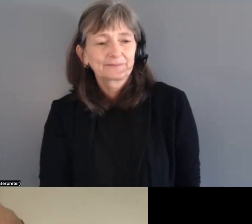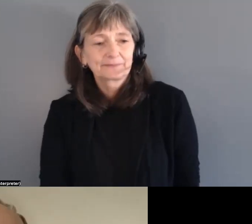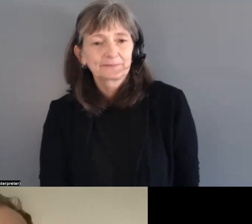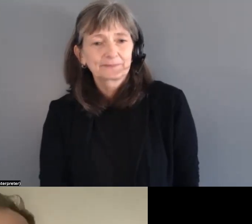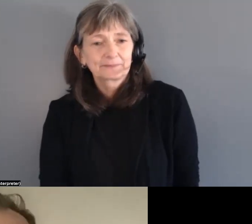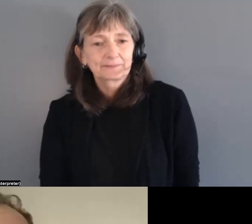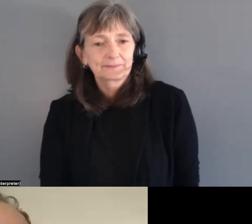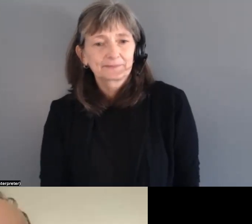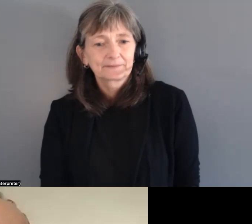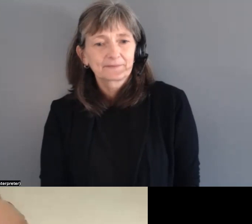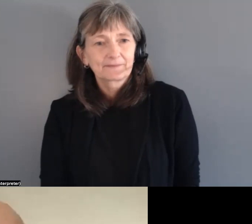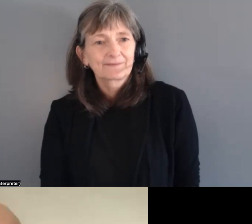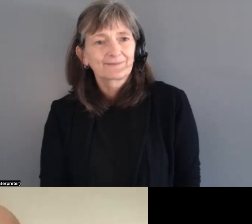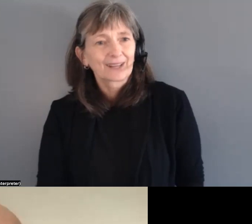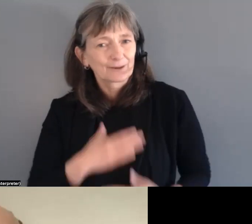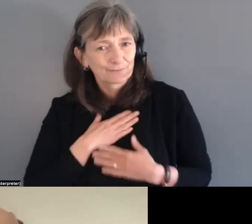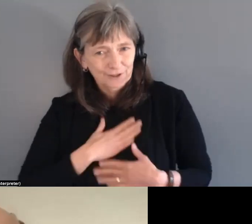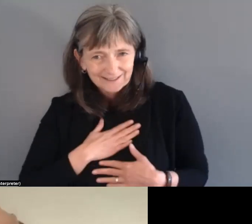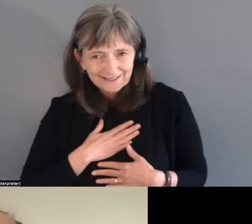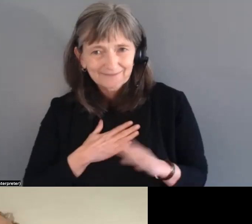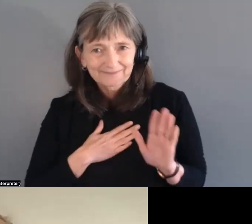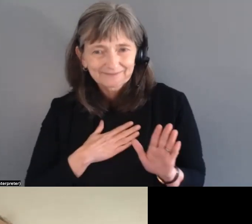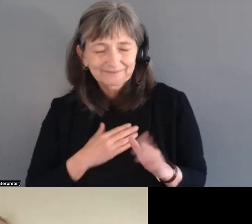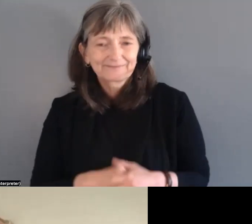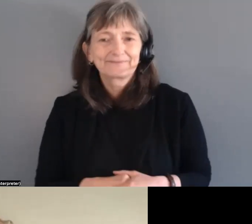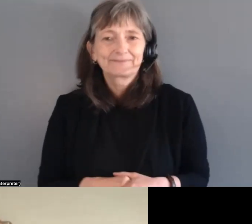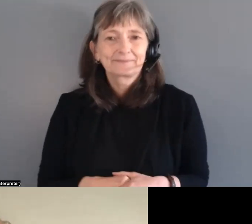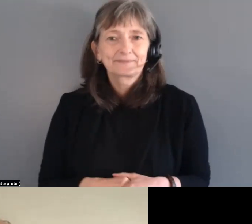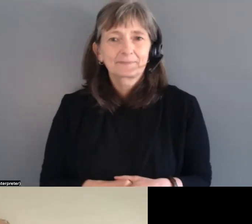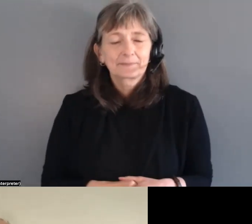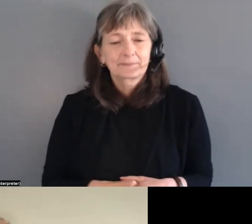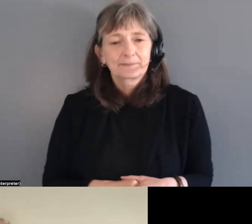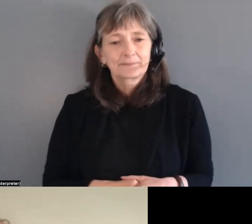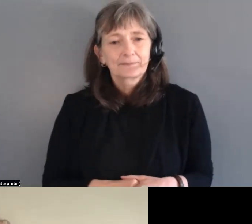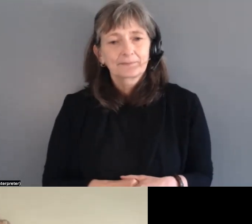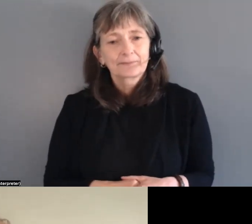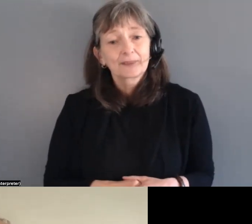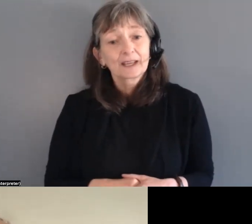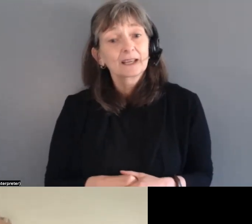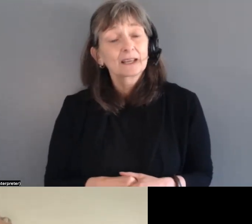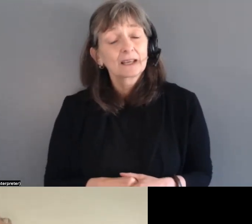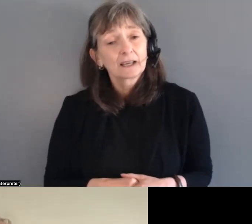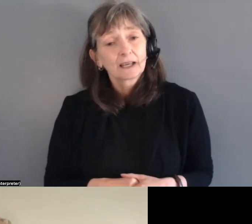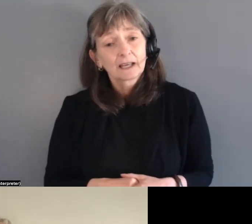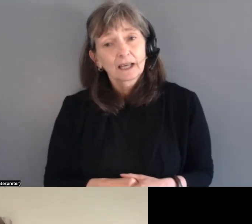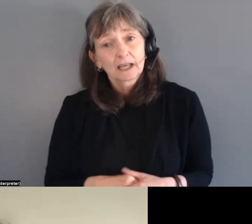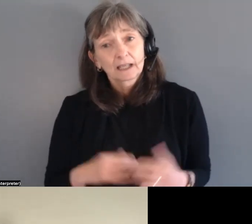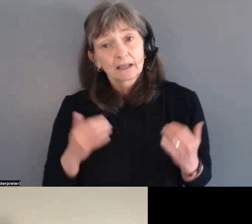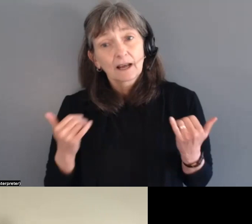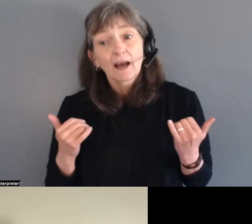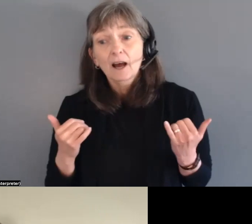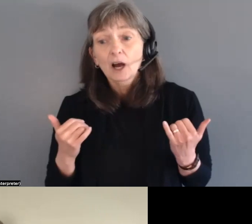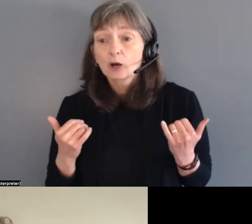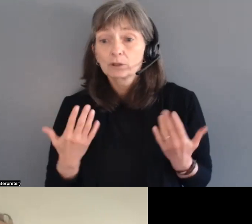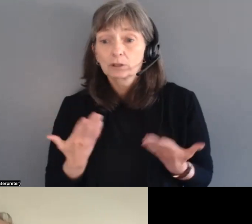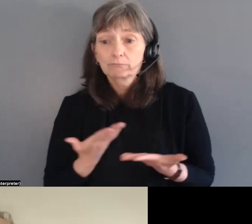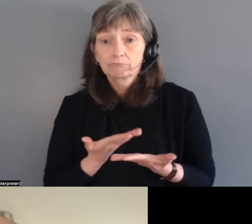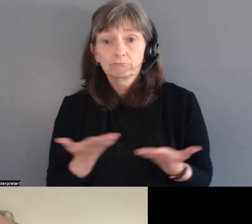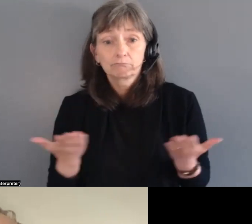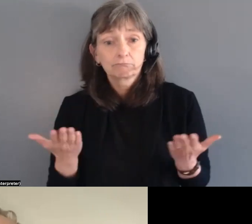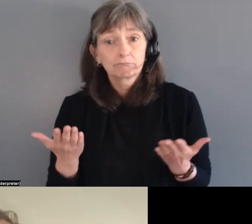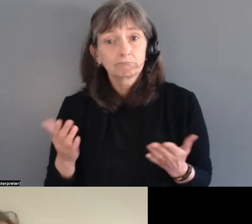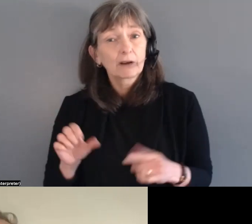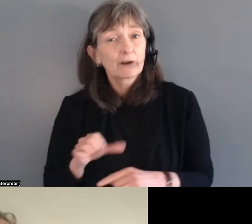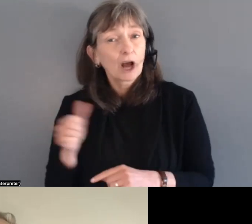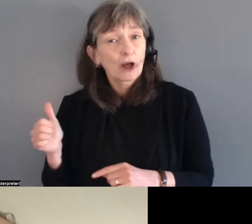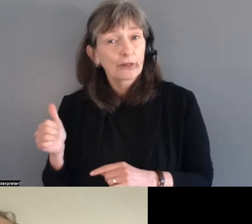Really appreciate it. And I'd like to invite a colleague of mine, Tom Richardson.